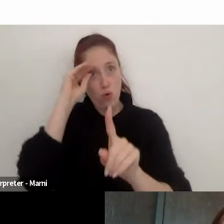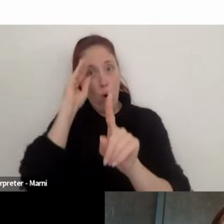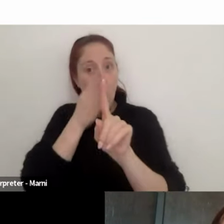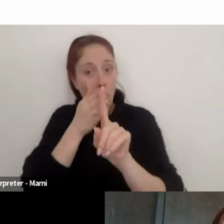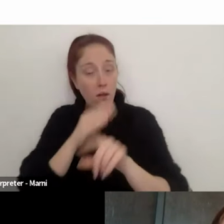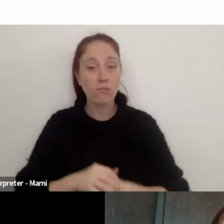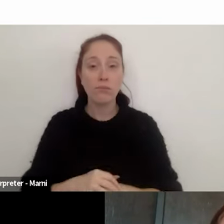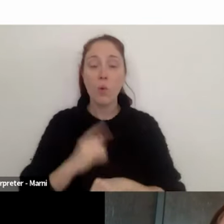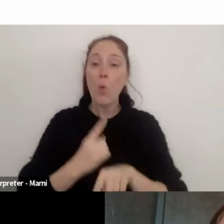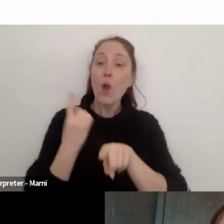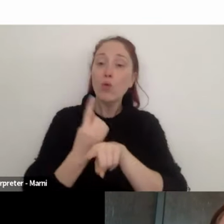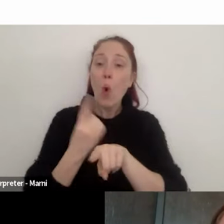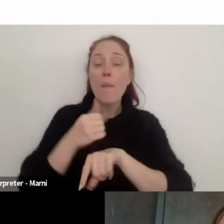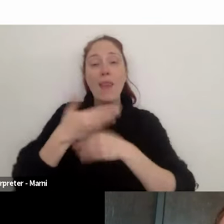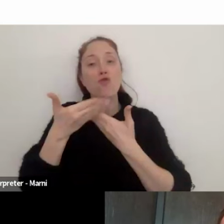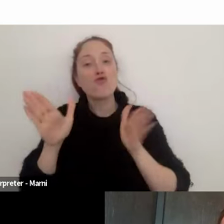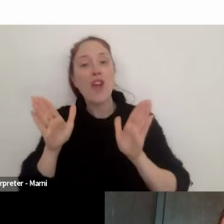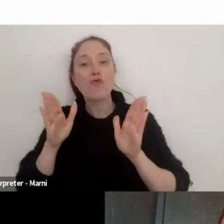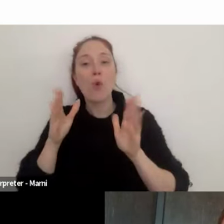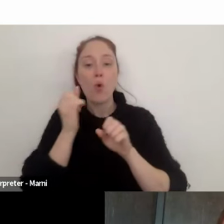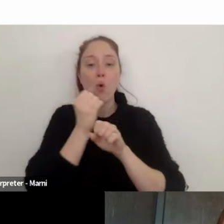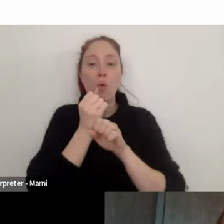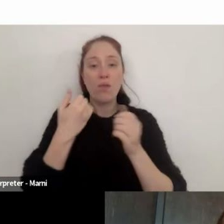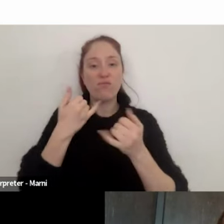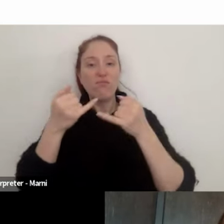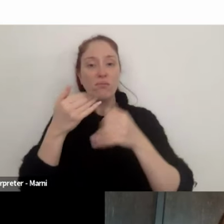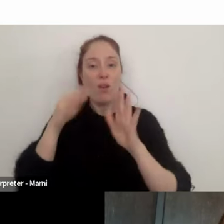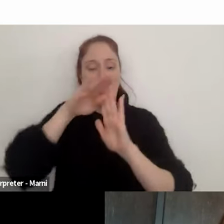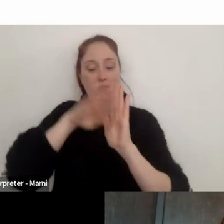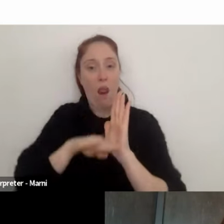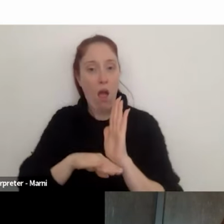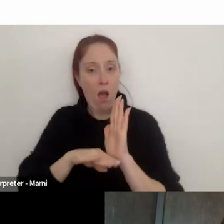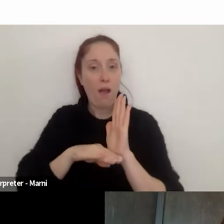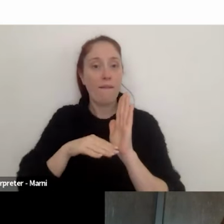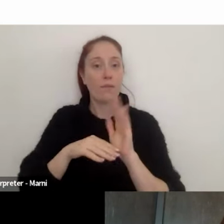an overview of the program guidelines and eligibility criteria, what the application